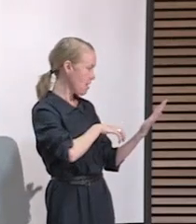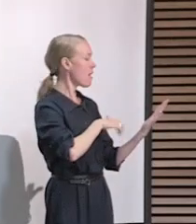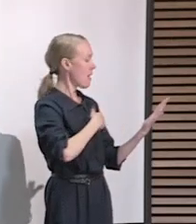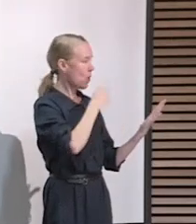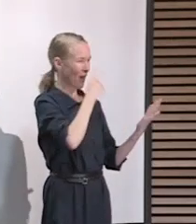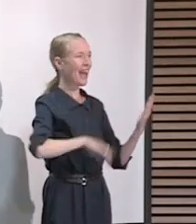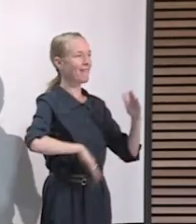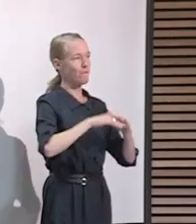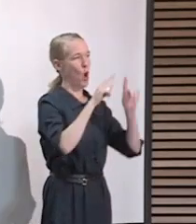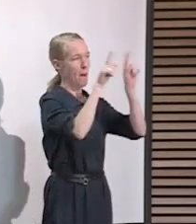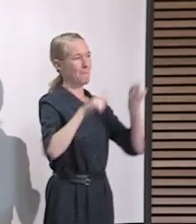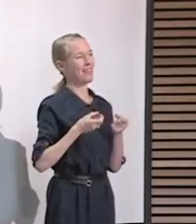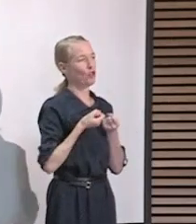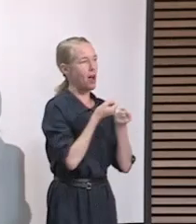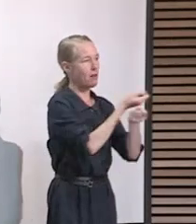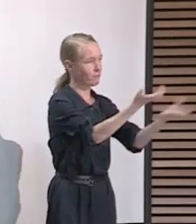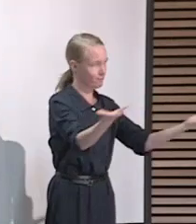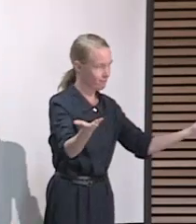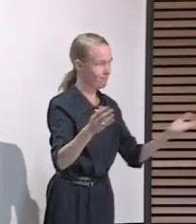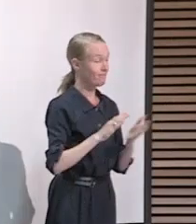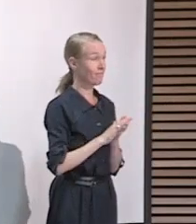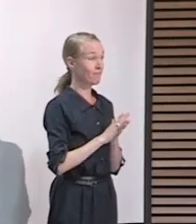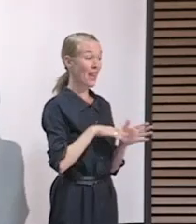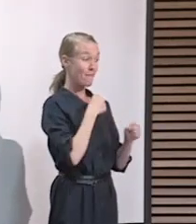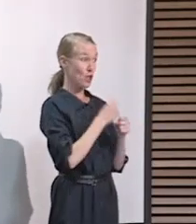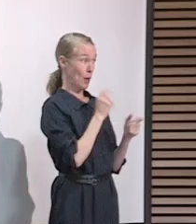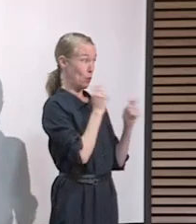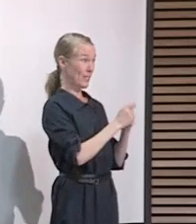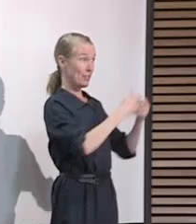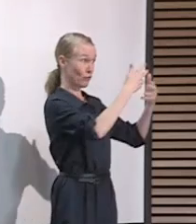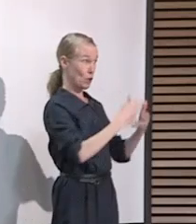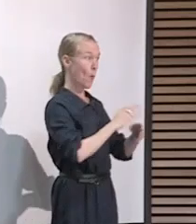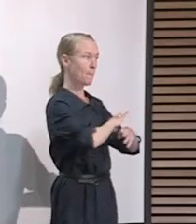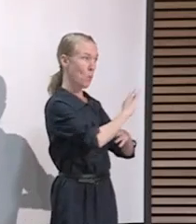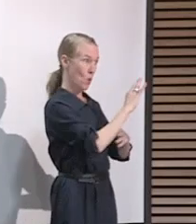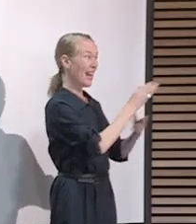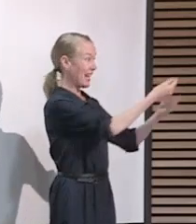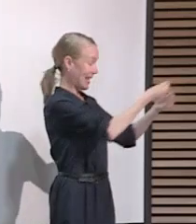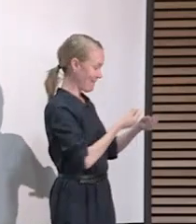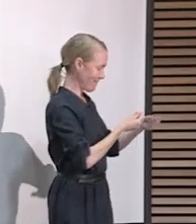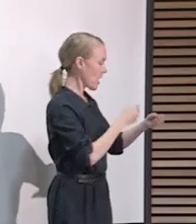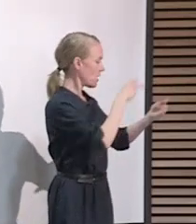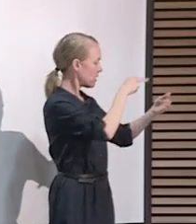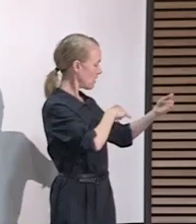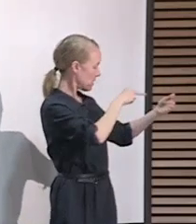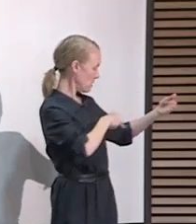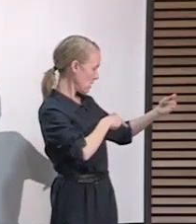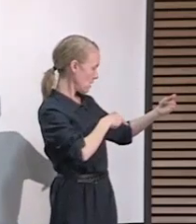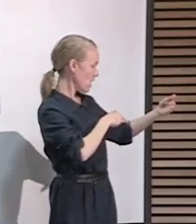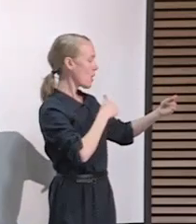need to draw and give people as complete a picture as possible about what's going on. Yes, for example, the